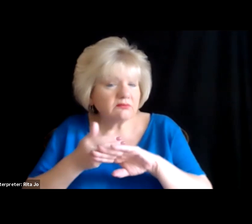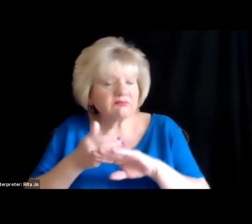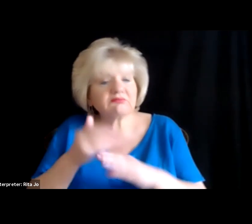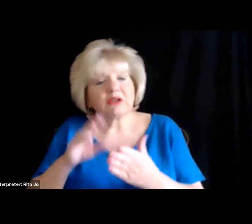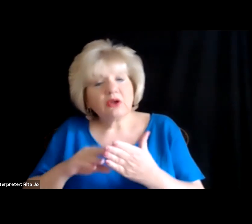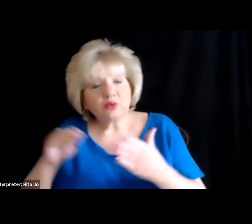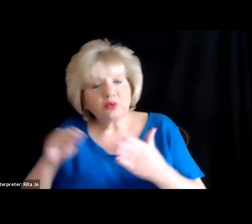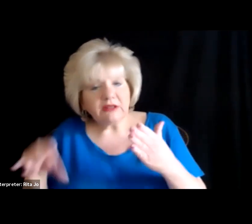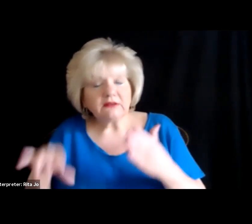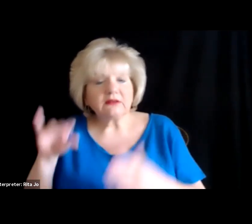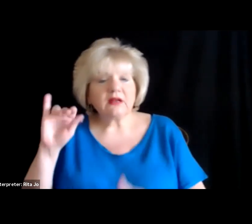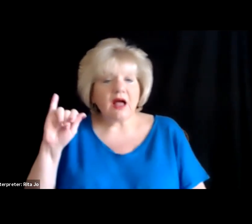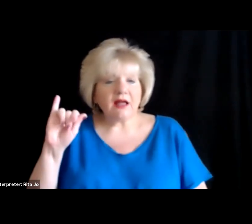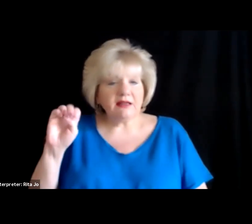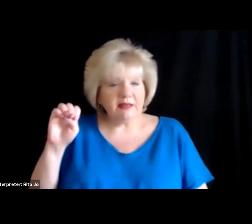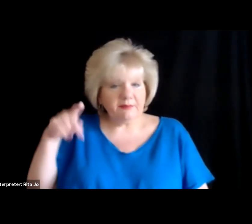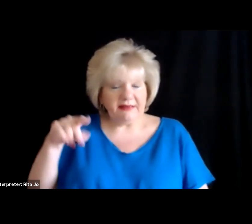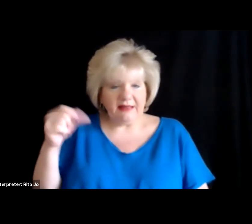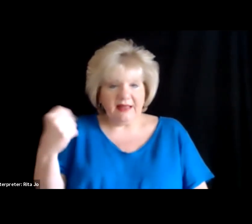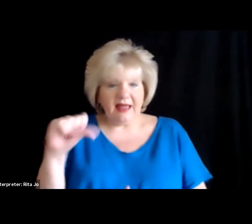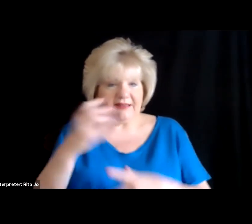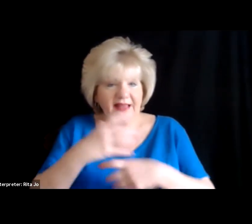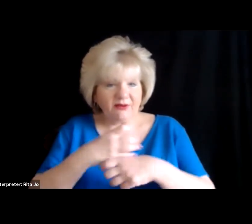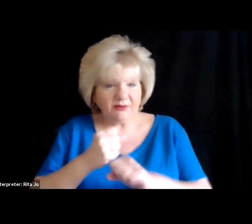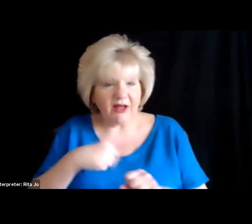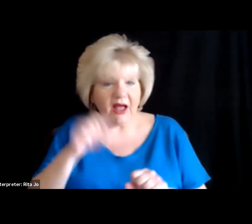sure that any acronyms that I use I will define throughout.